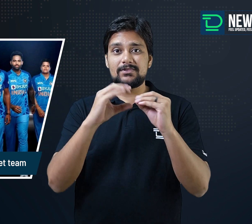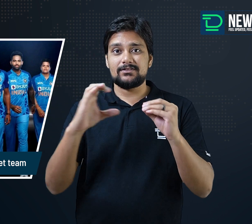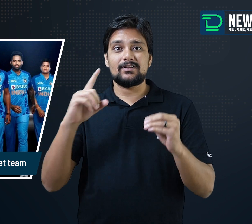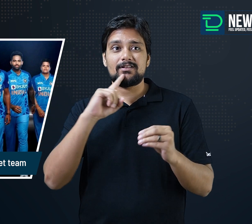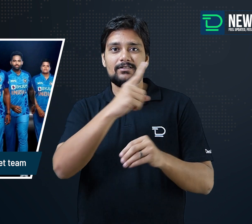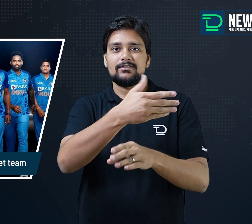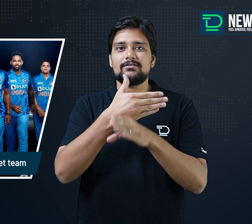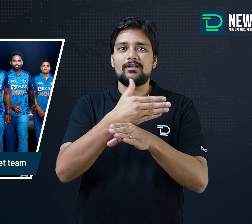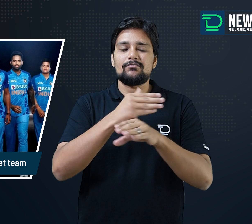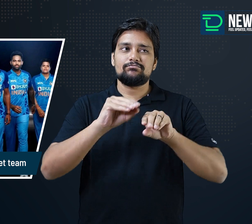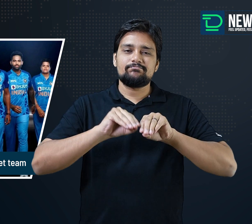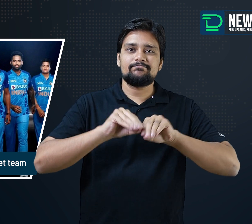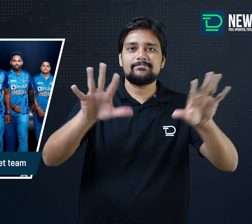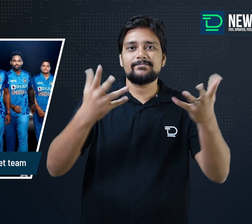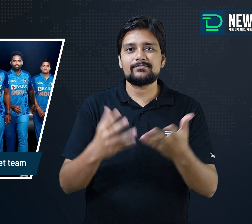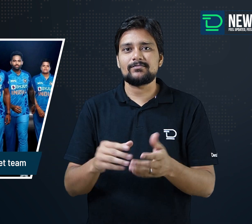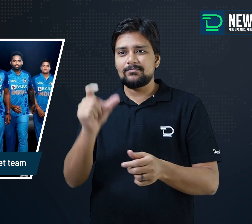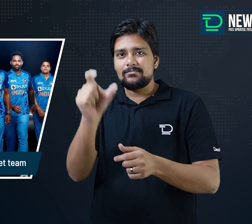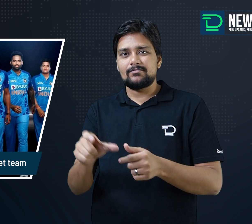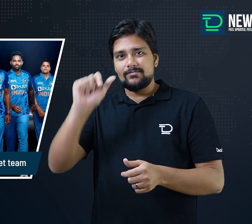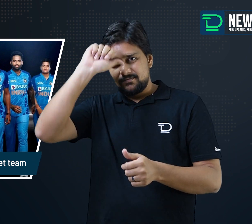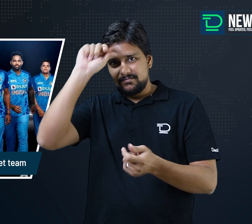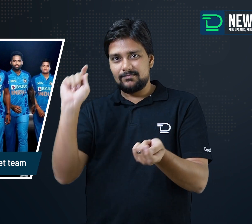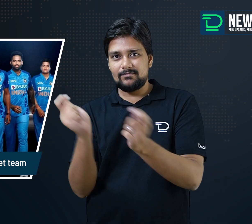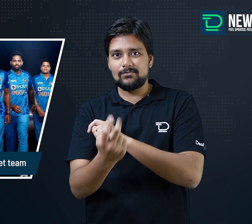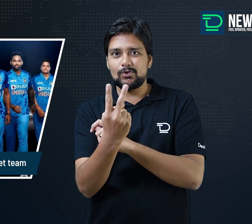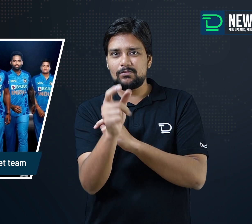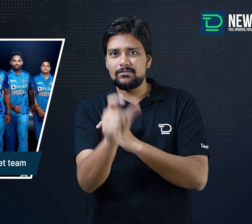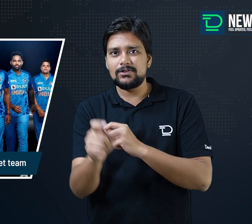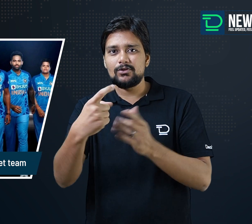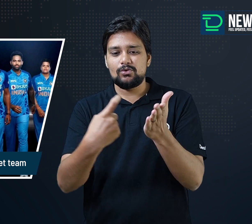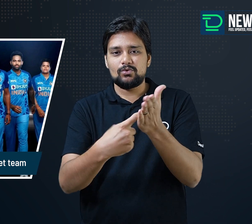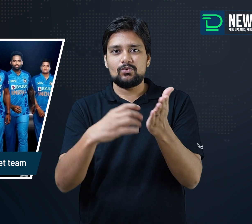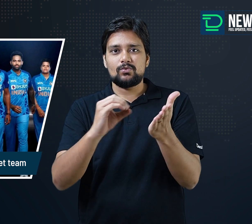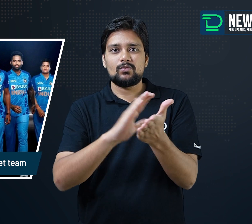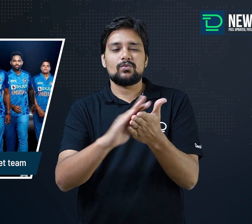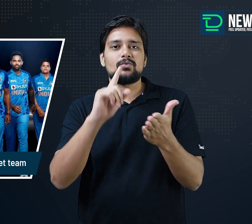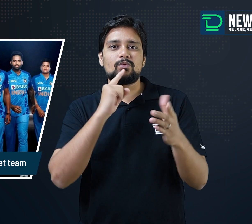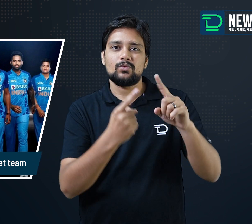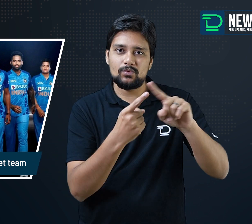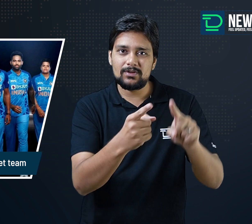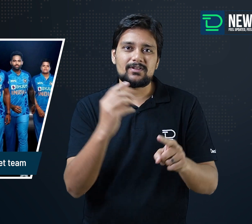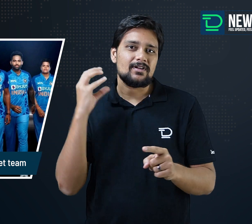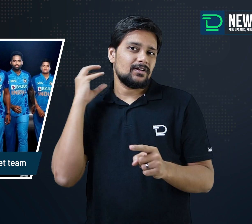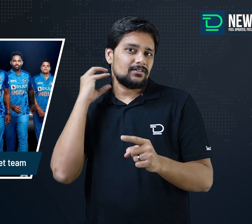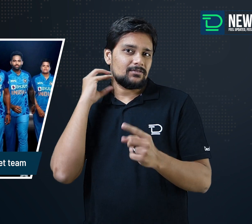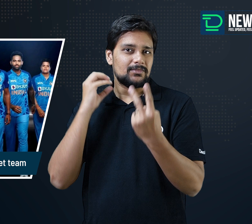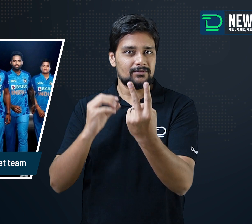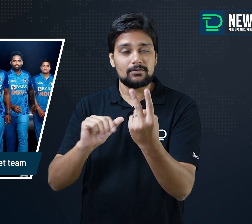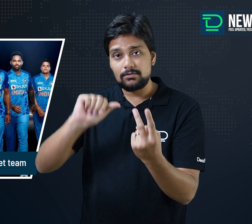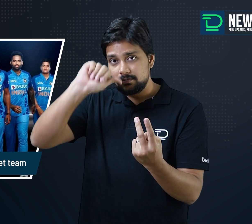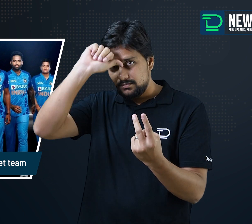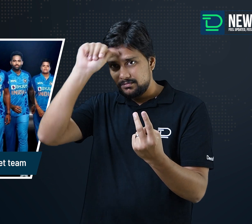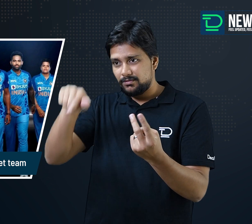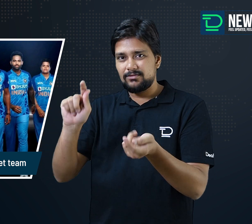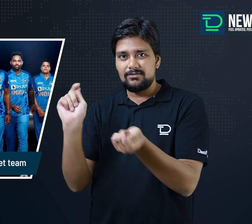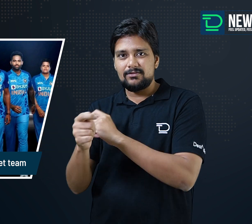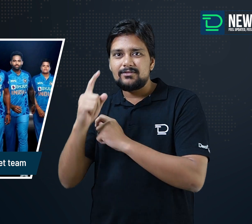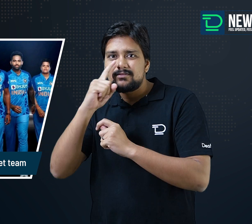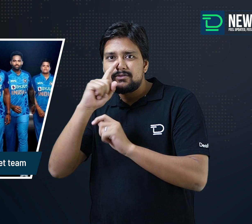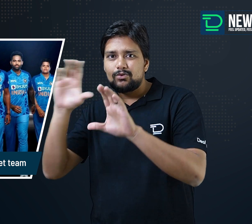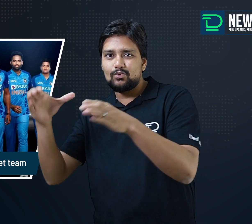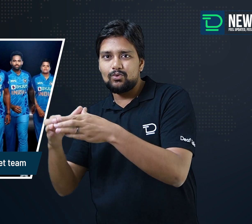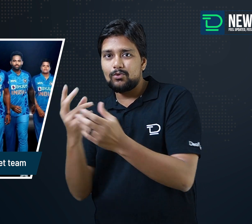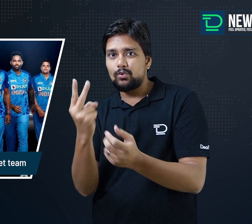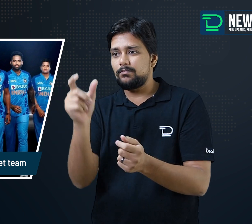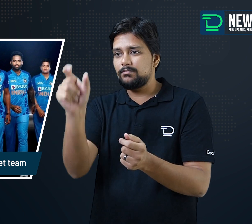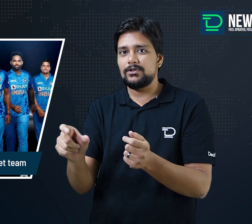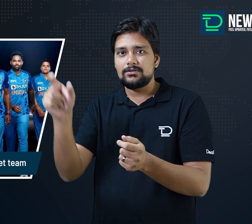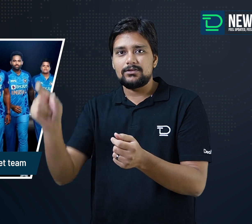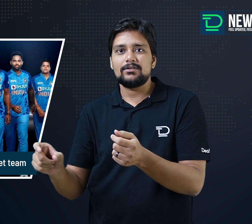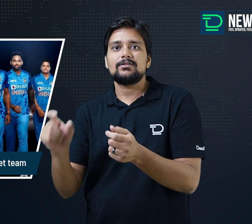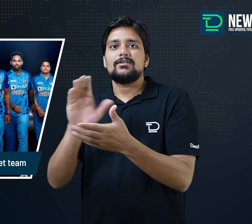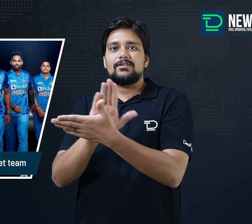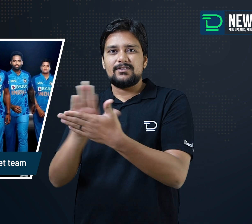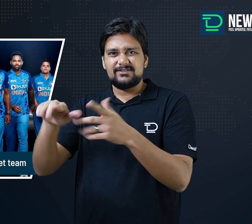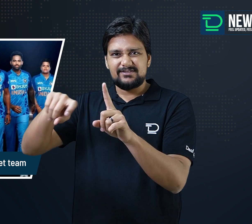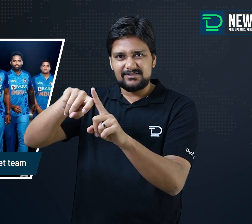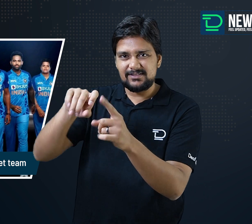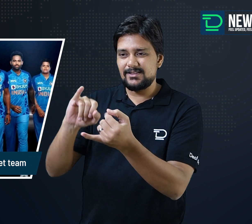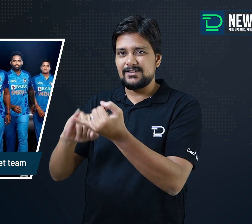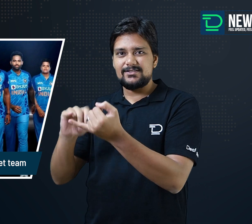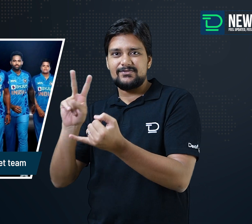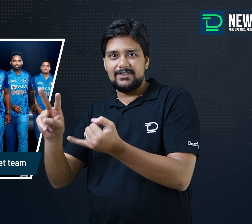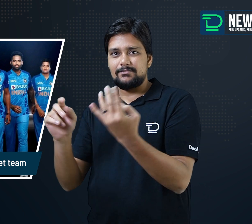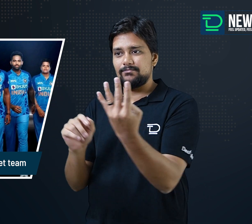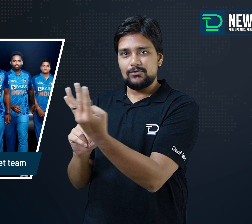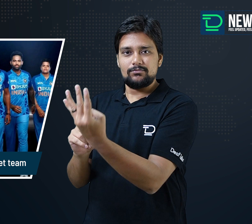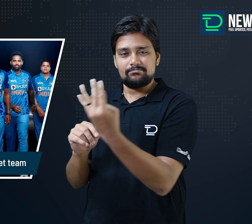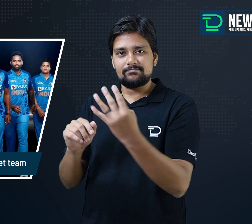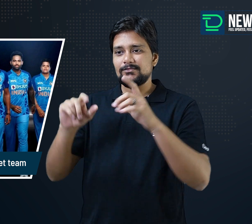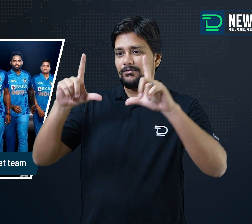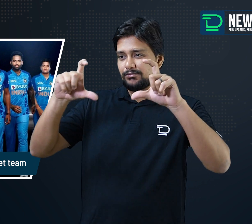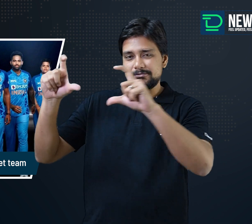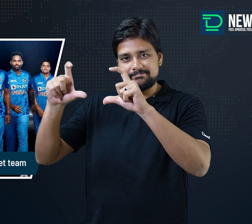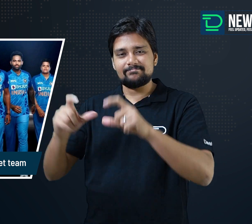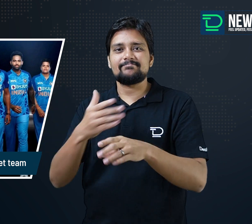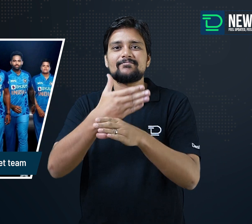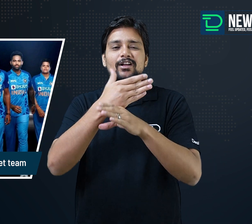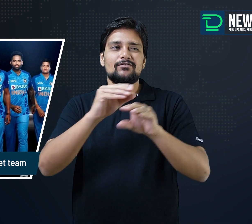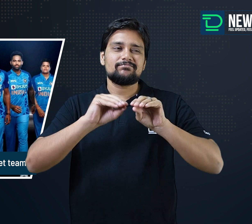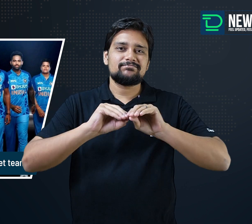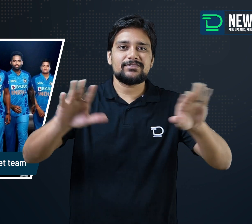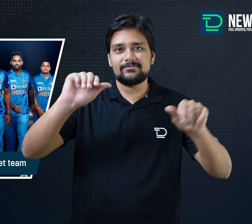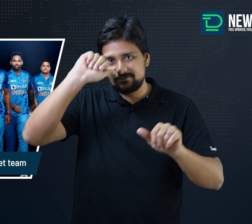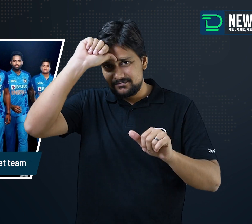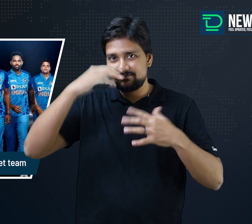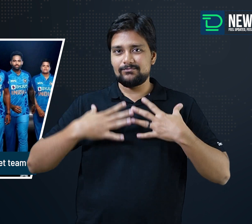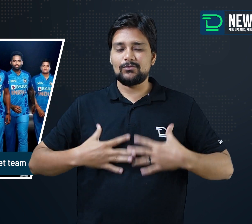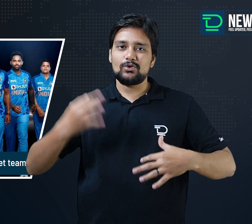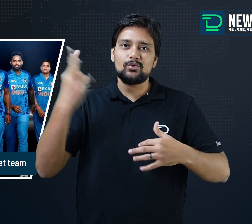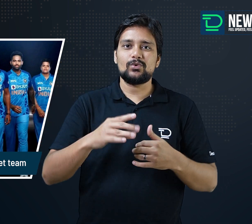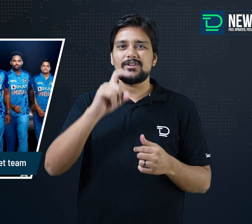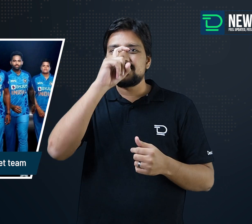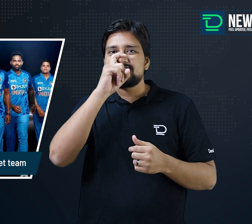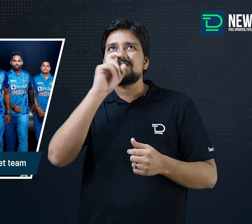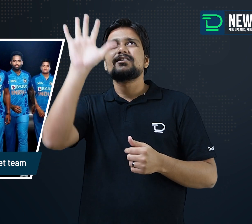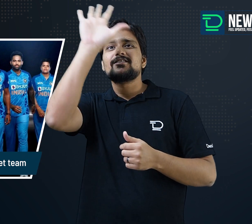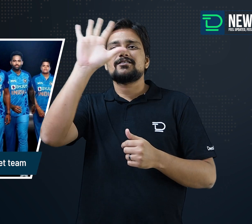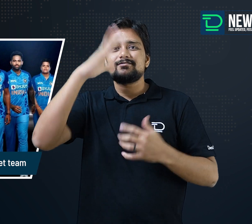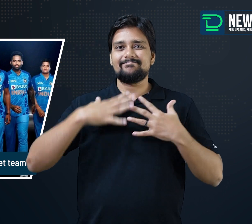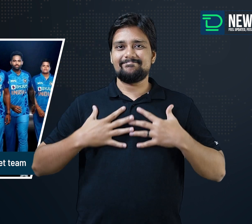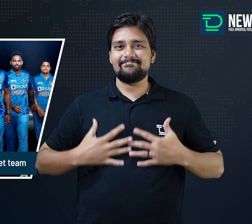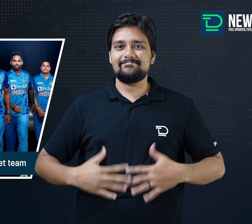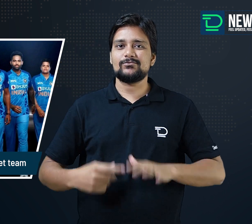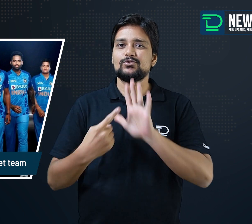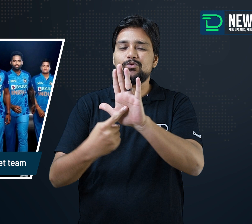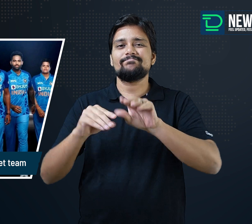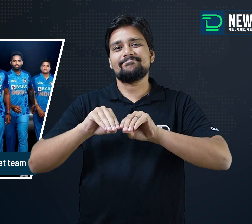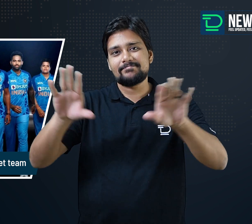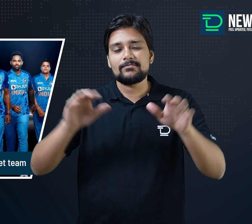BCCI has shared a photo of India's Rohit Sharma, Hardik Pandya, players Harmanpreet Kaur and Shabali Verma wearing the new sky blue jersey published.